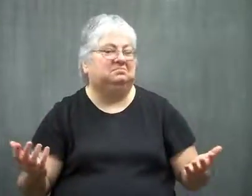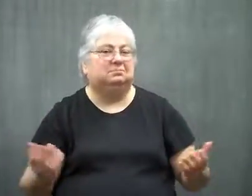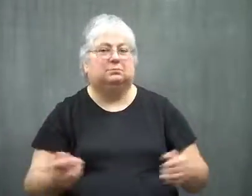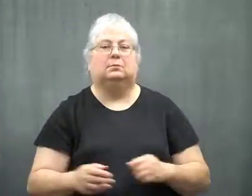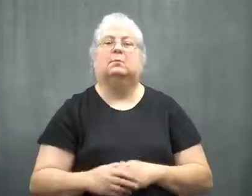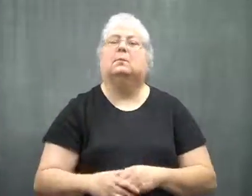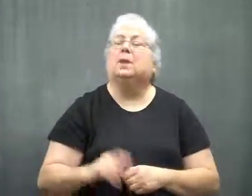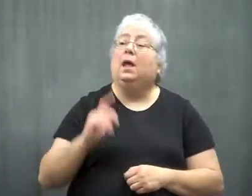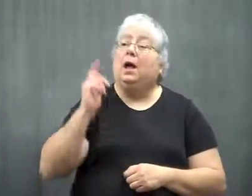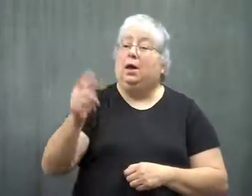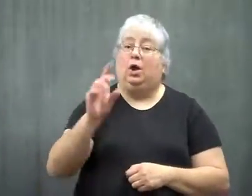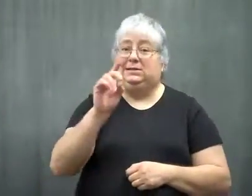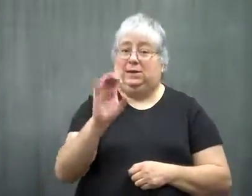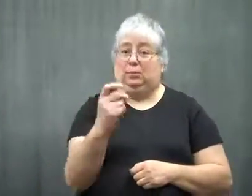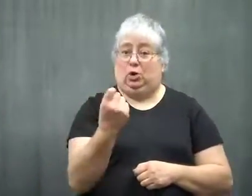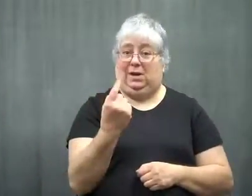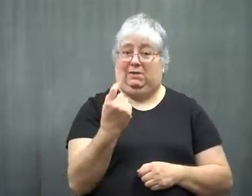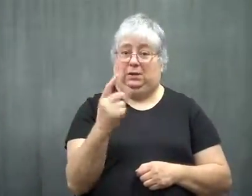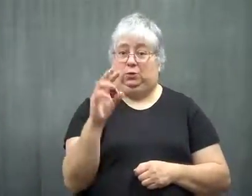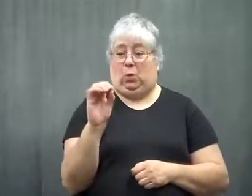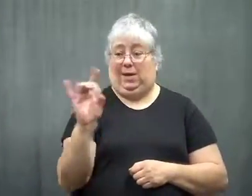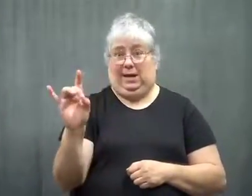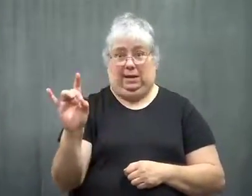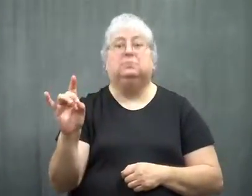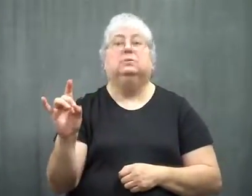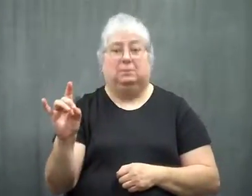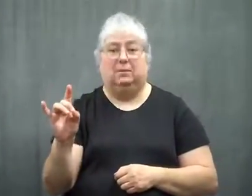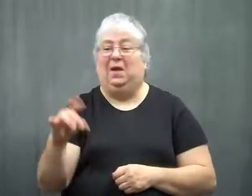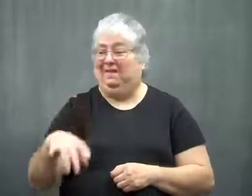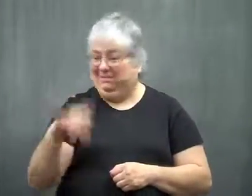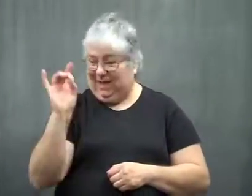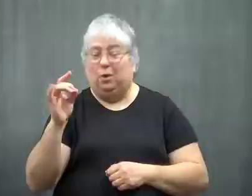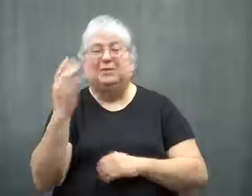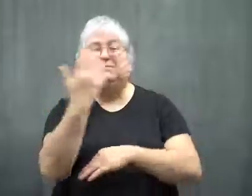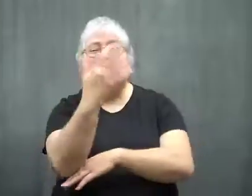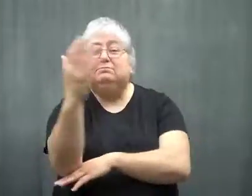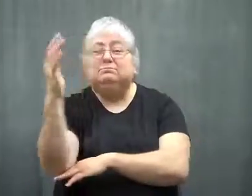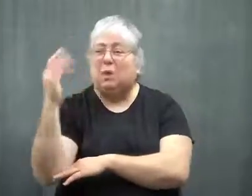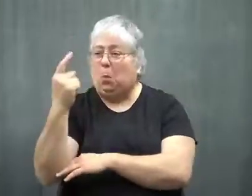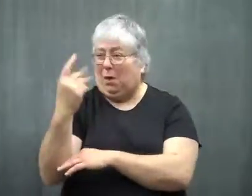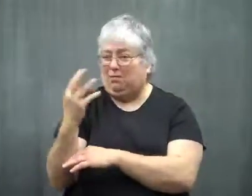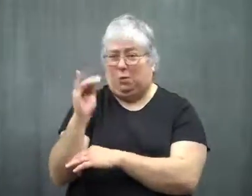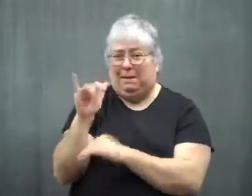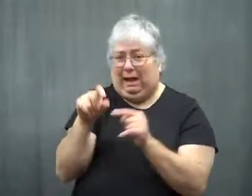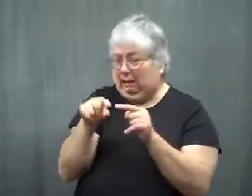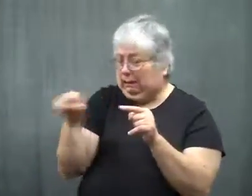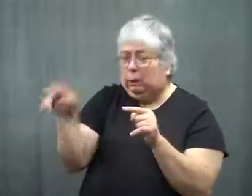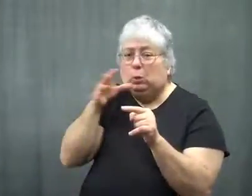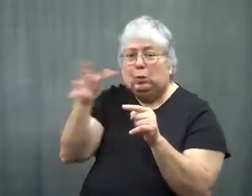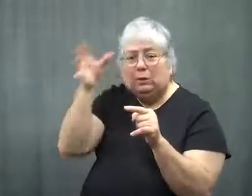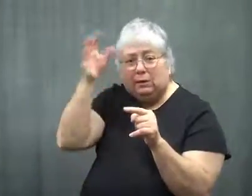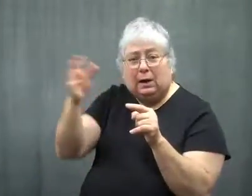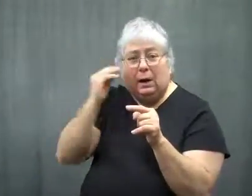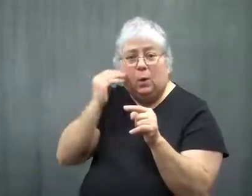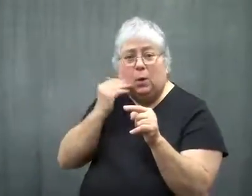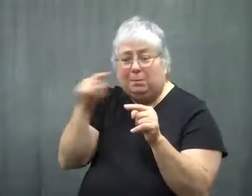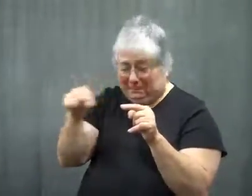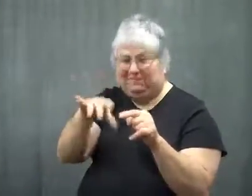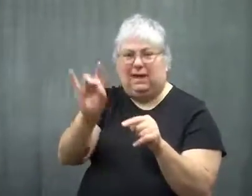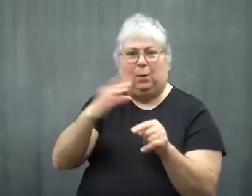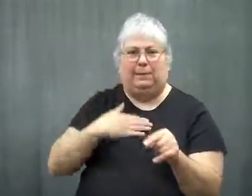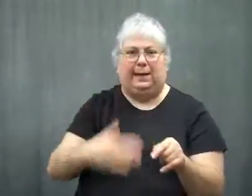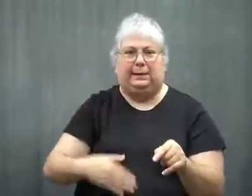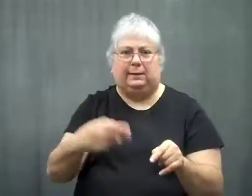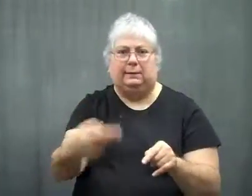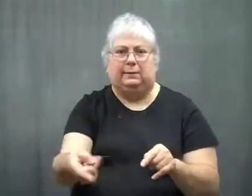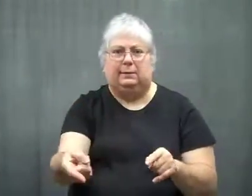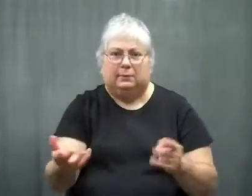A body was found 1/4 mile from the grandparents' house on December 11, 2008.